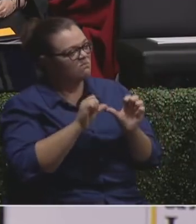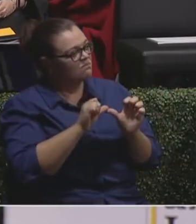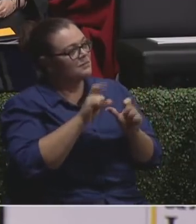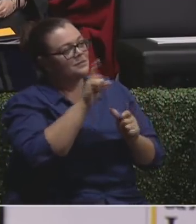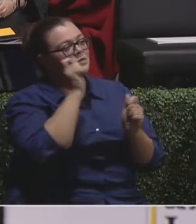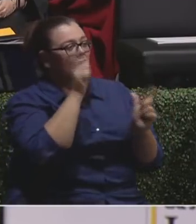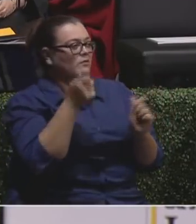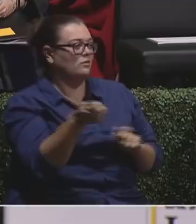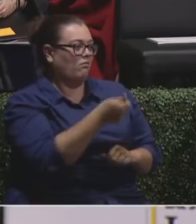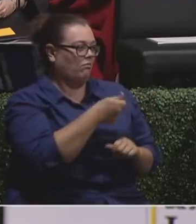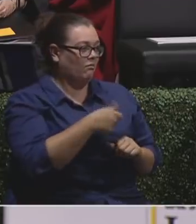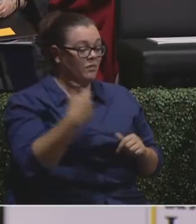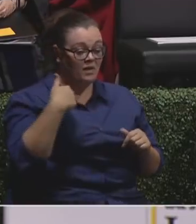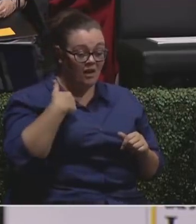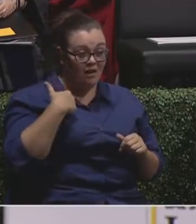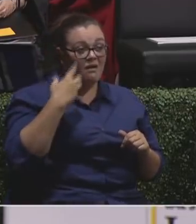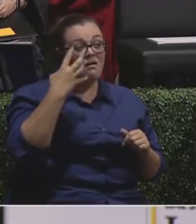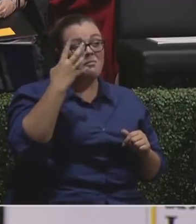BE COURAGEOUS. BELIEVE IN WHAT IS POSSIBLE, NOT JUST PROBABLE.